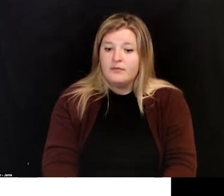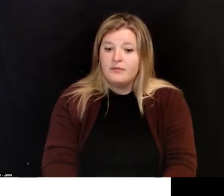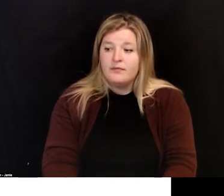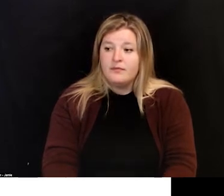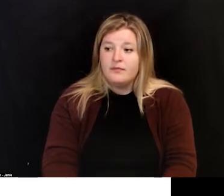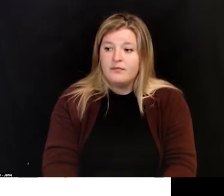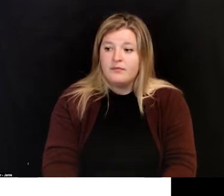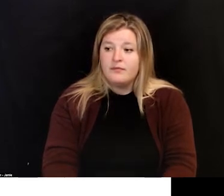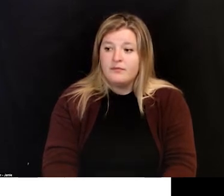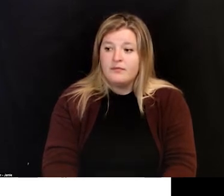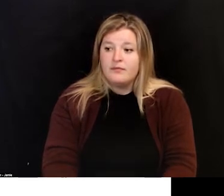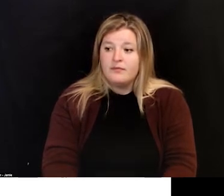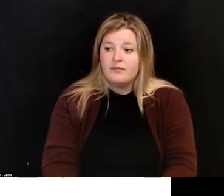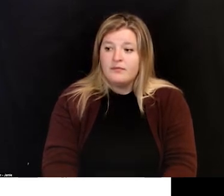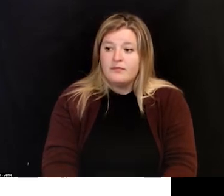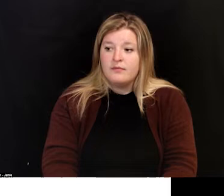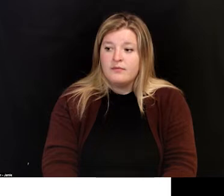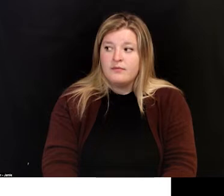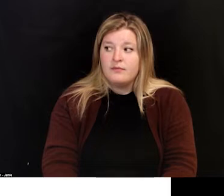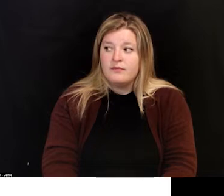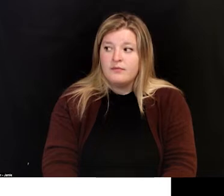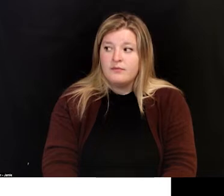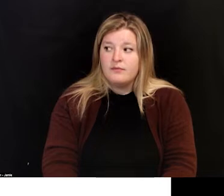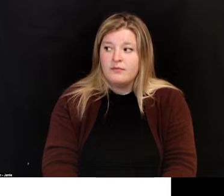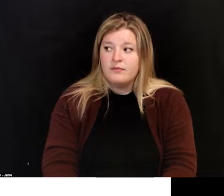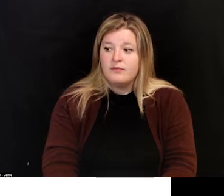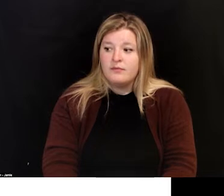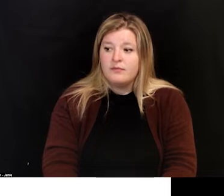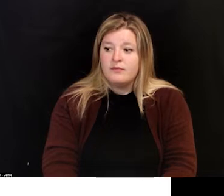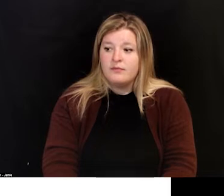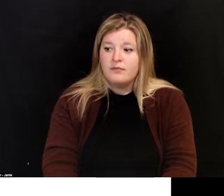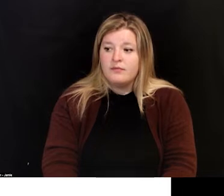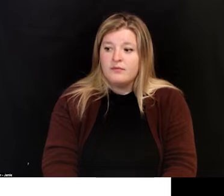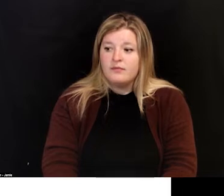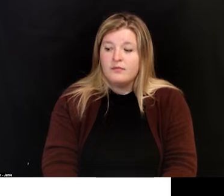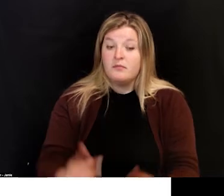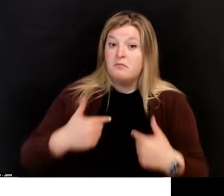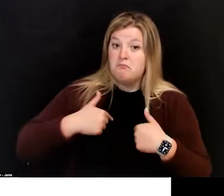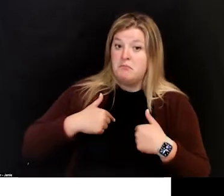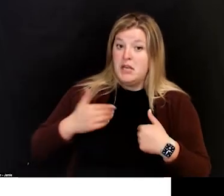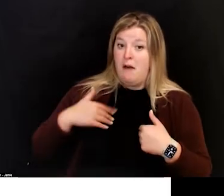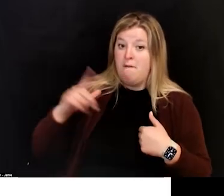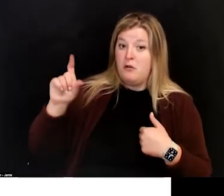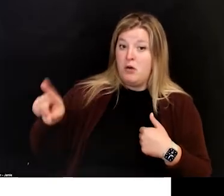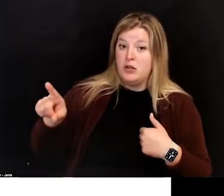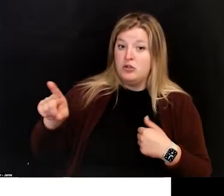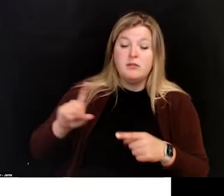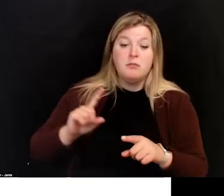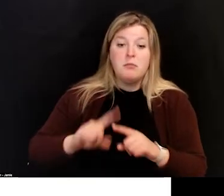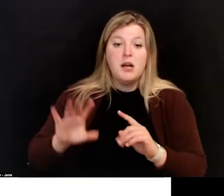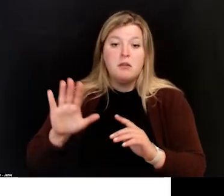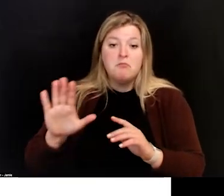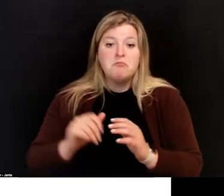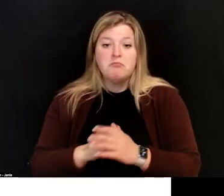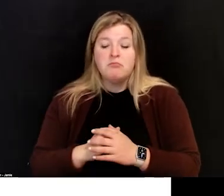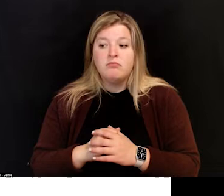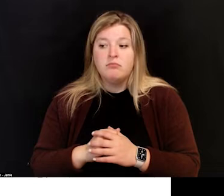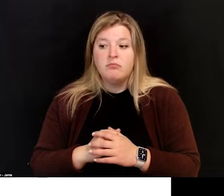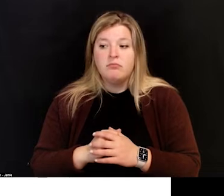I'm waiting to see-- I do have a question, but I'm looking for anybody else. Number one is,